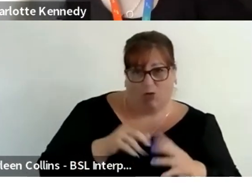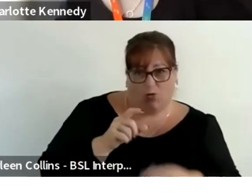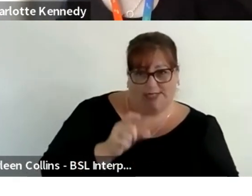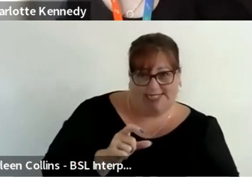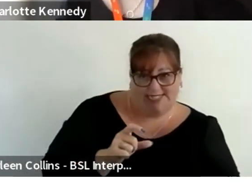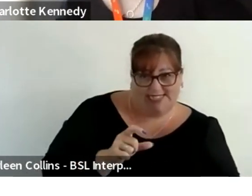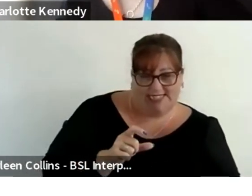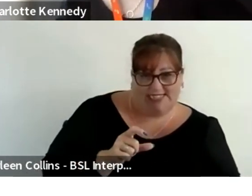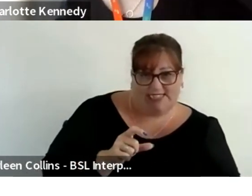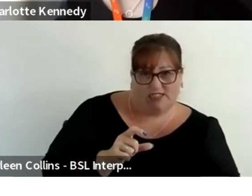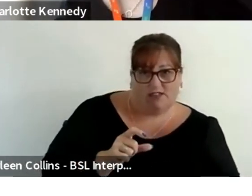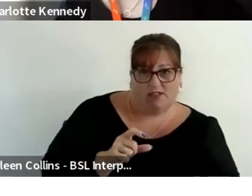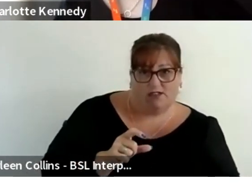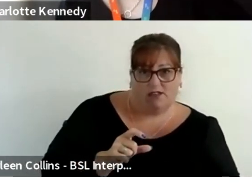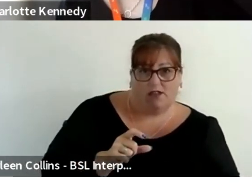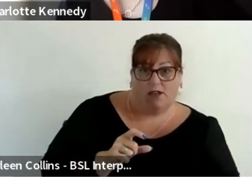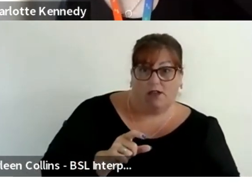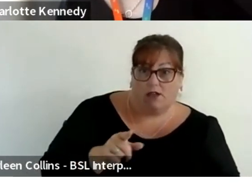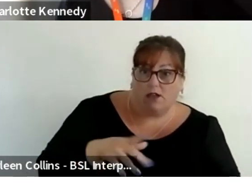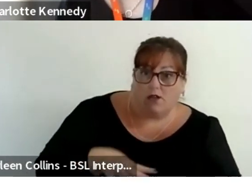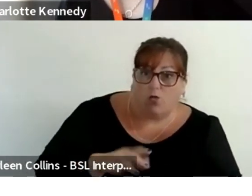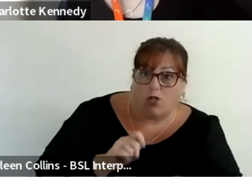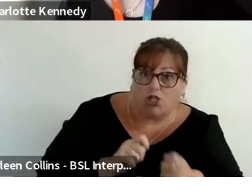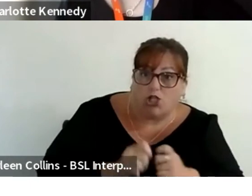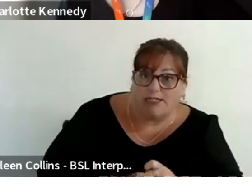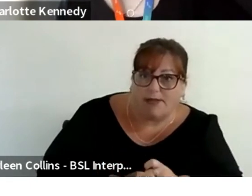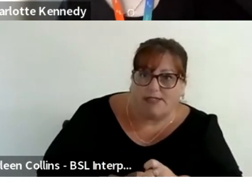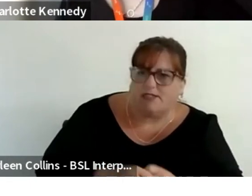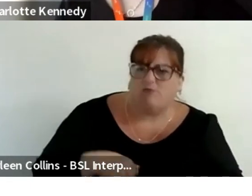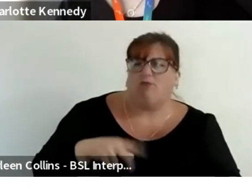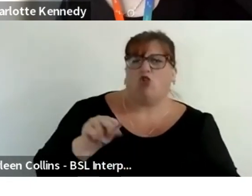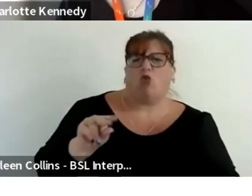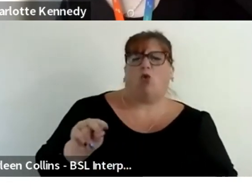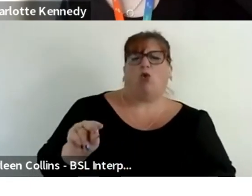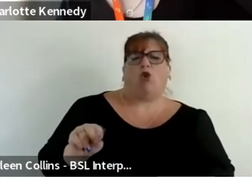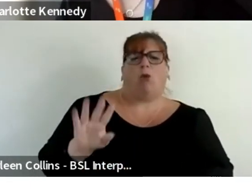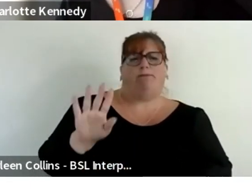OK, you said that, but we noticed. Are you sure?